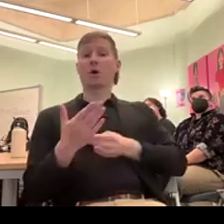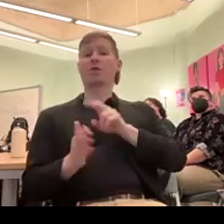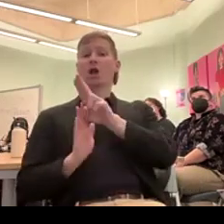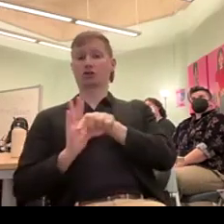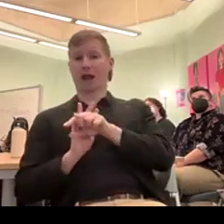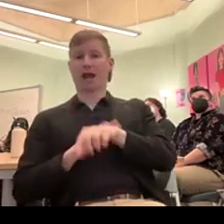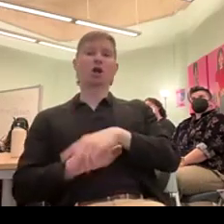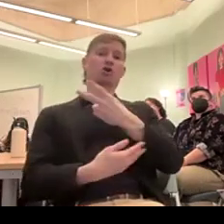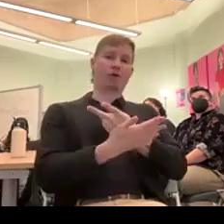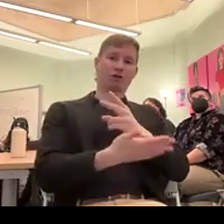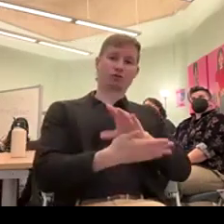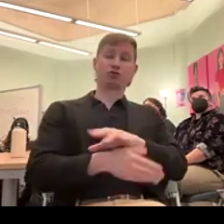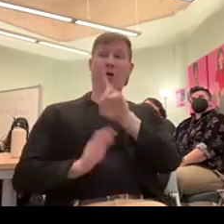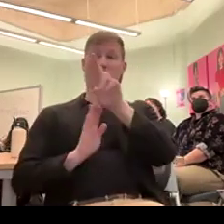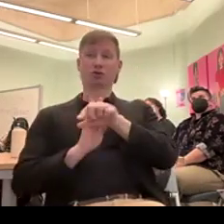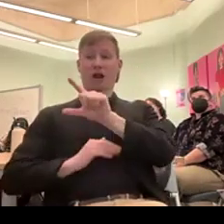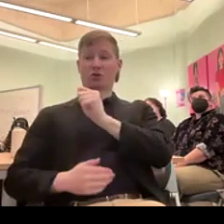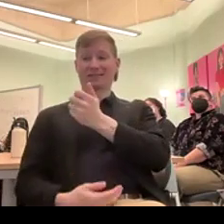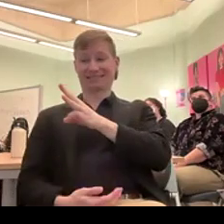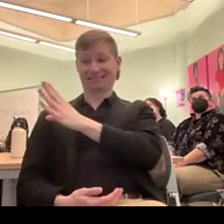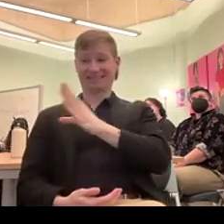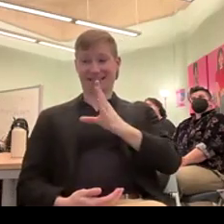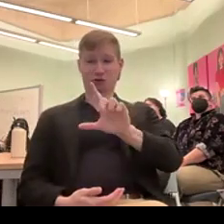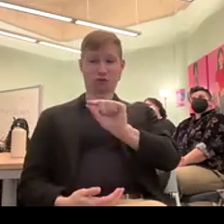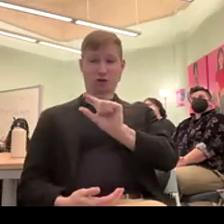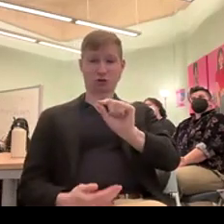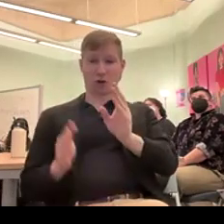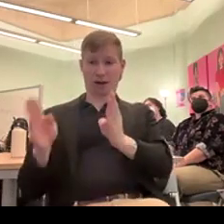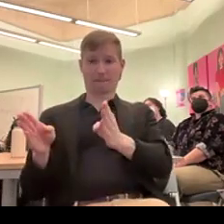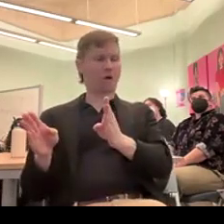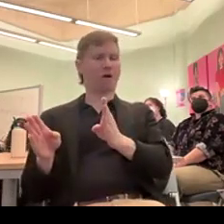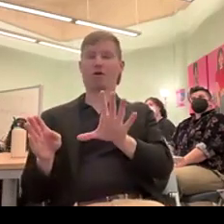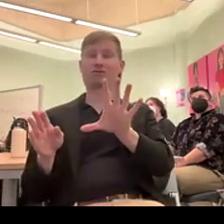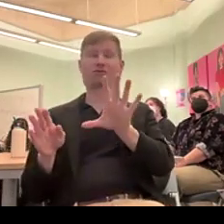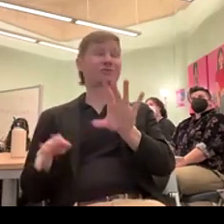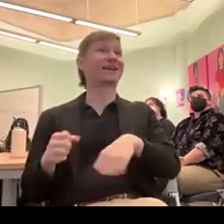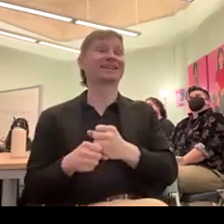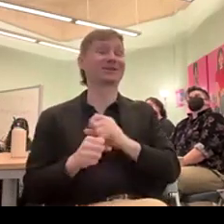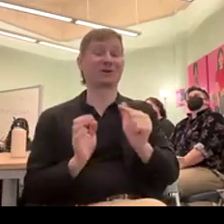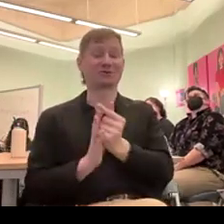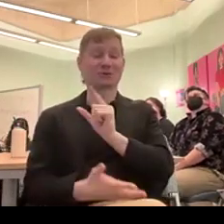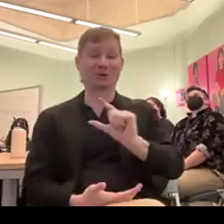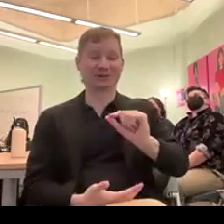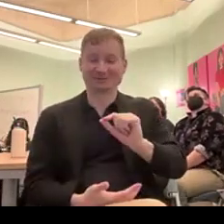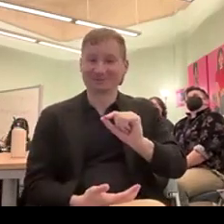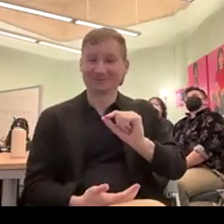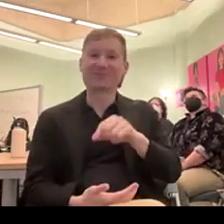was at UIC for undergrad and grad school, so for undergrad was 2016 to 2020. What a